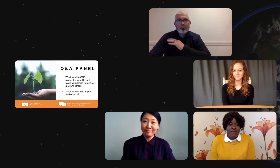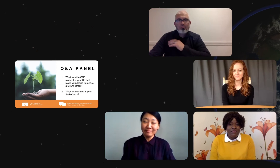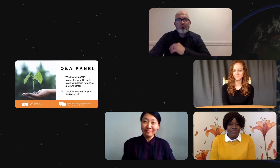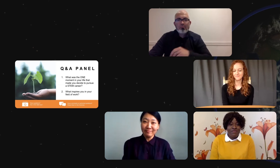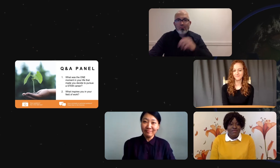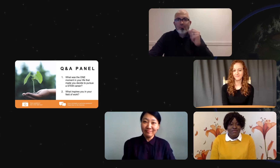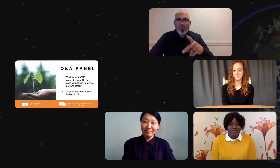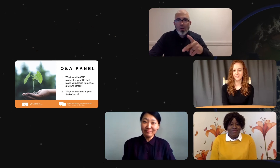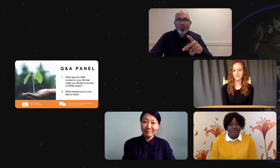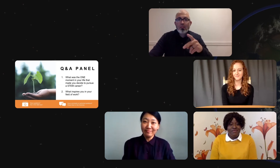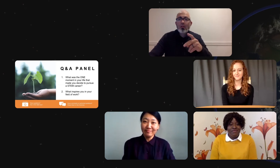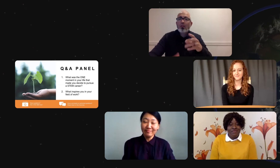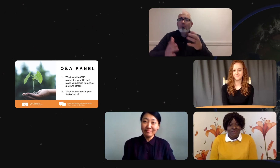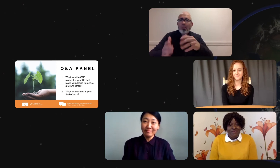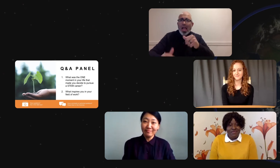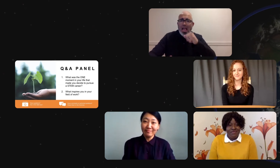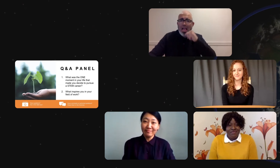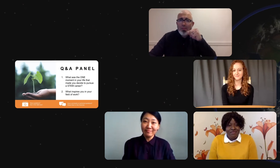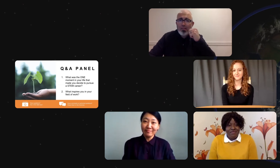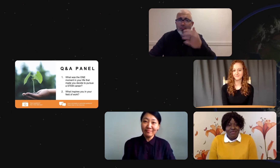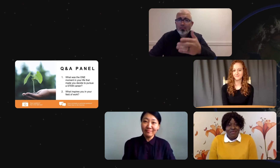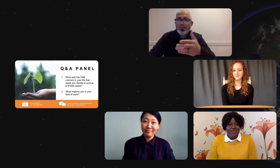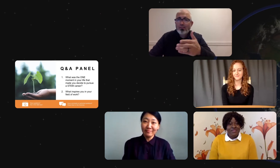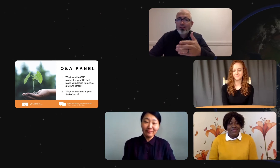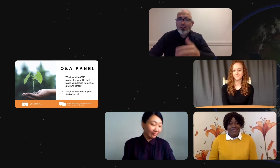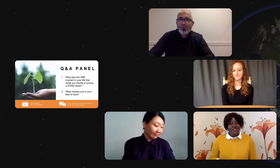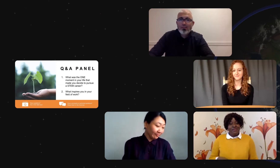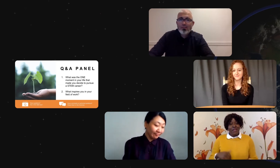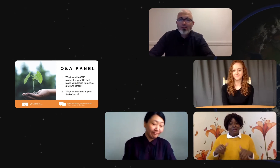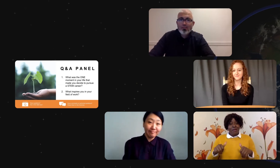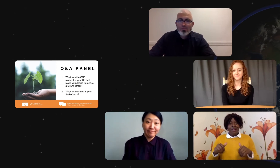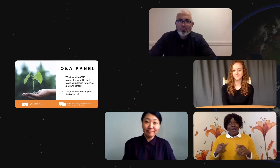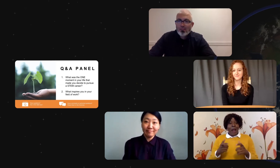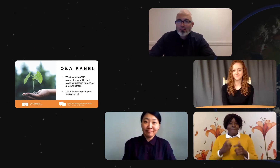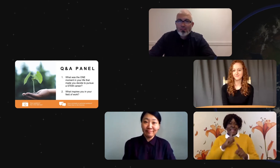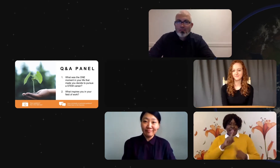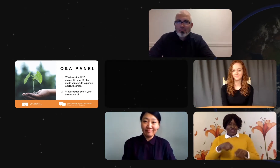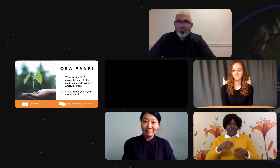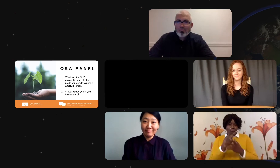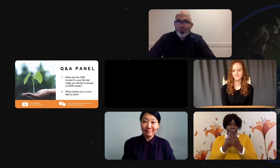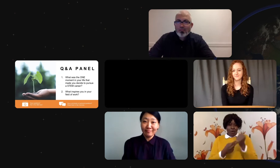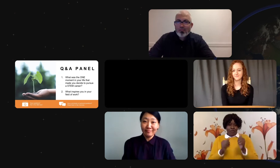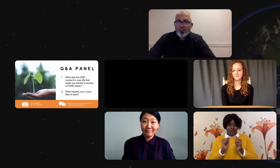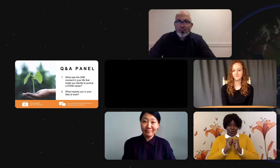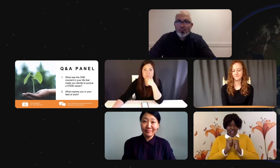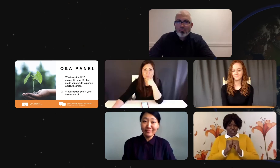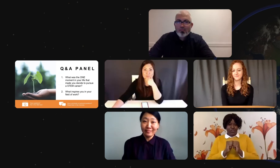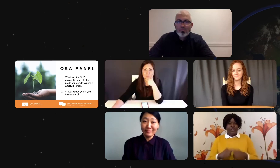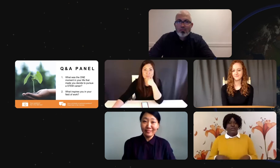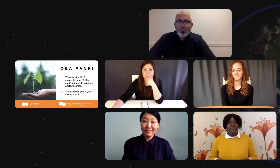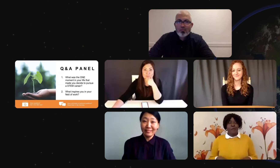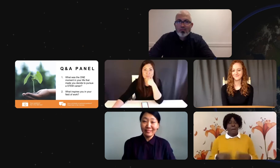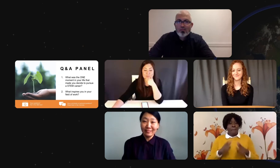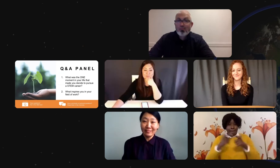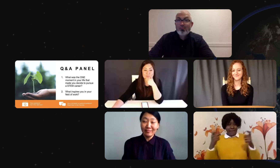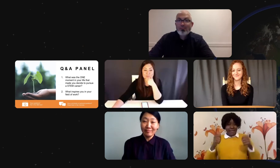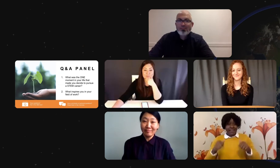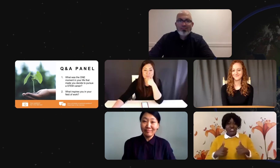Okay. Amie? They both go together for me.